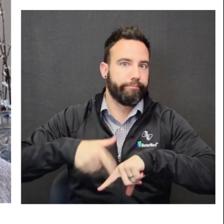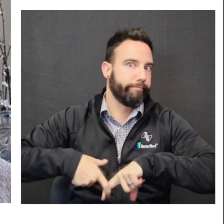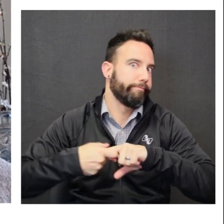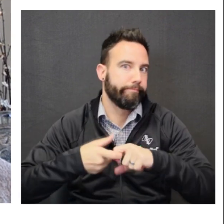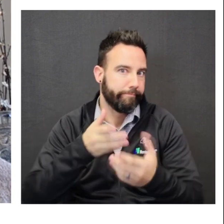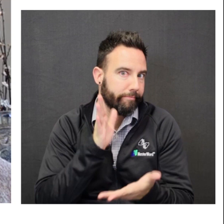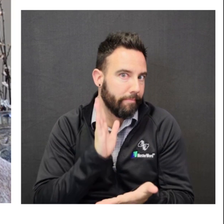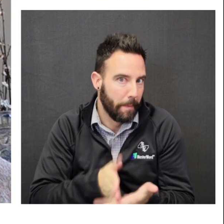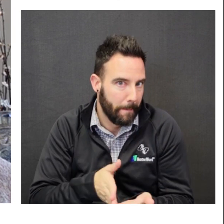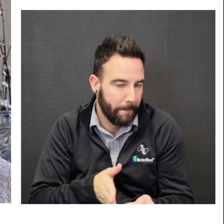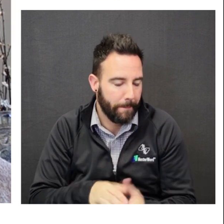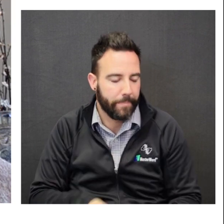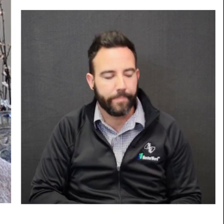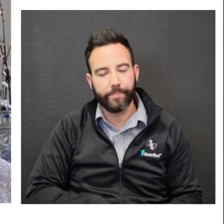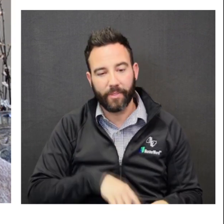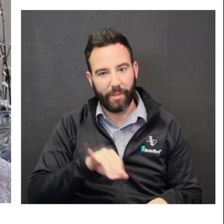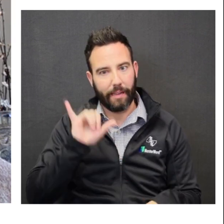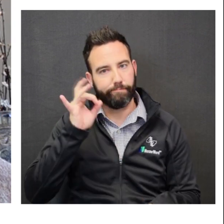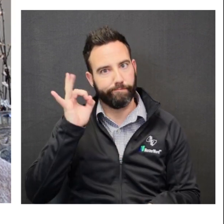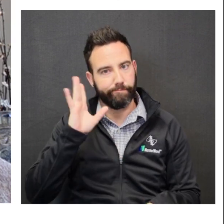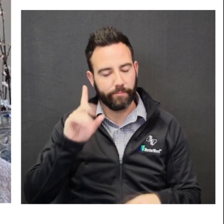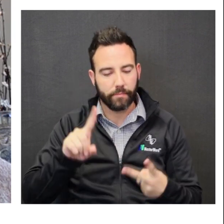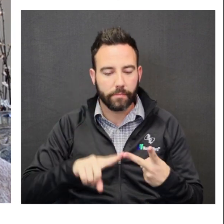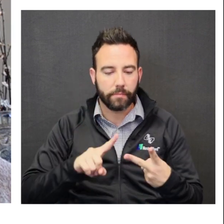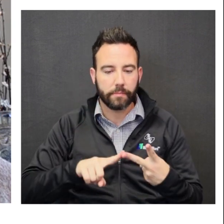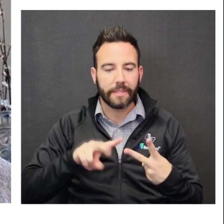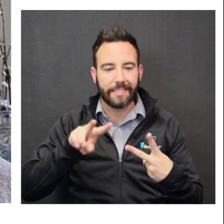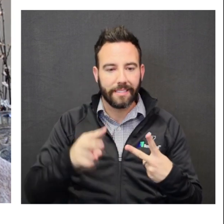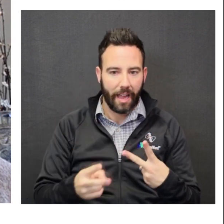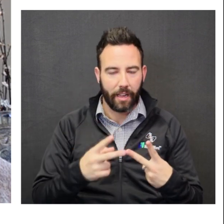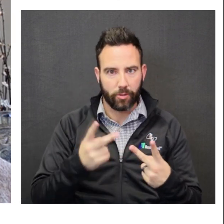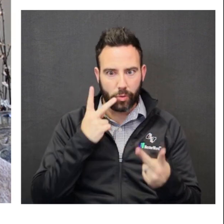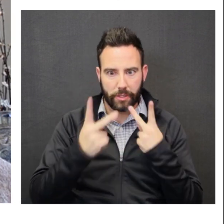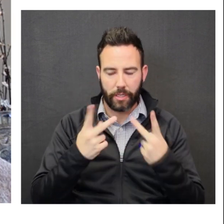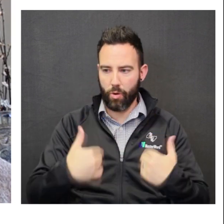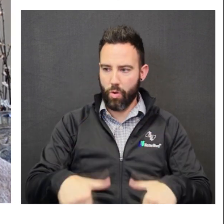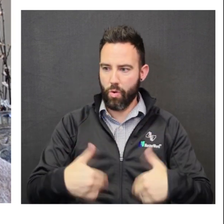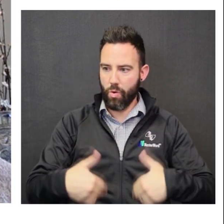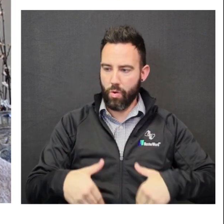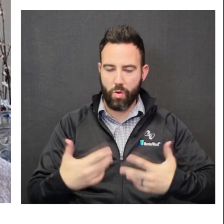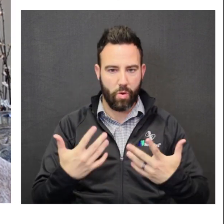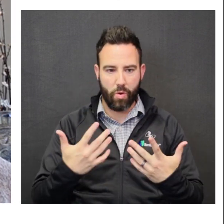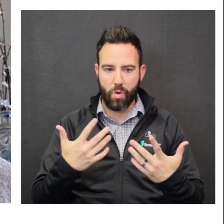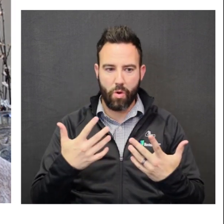And then the next big impact has been to see the accel… acceleration of the adoption